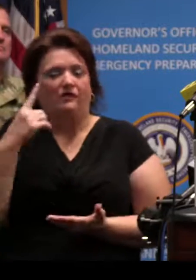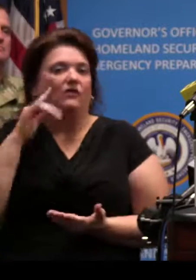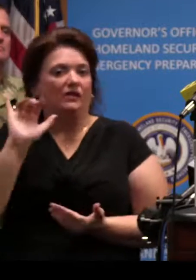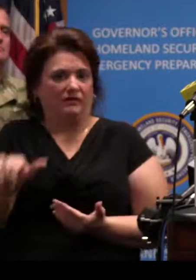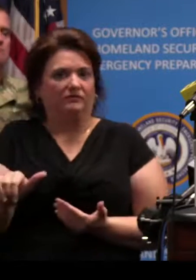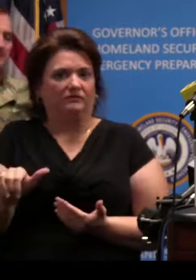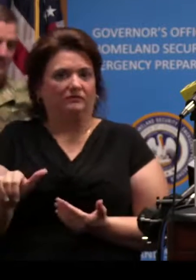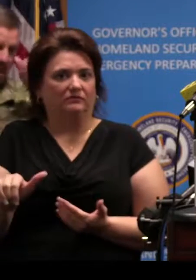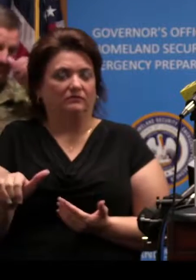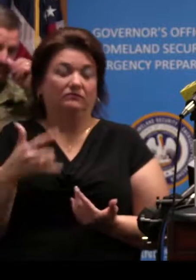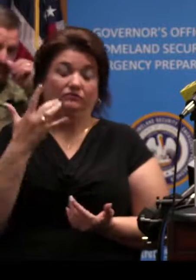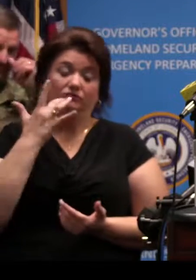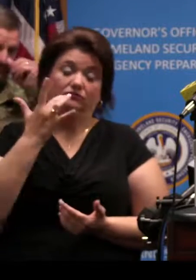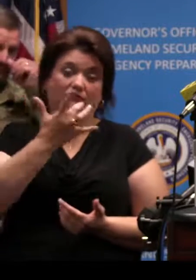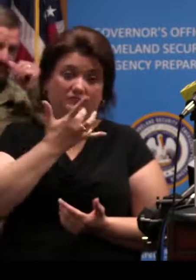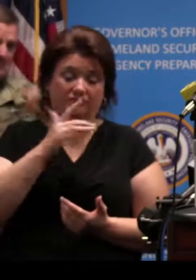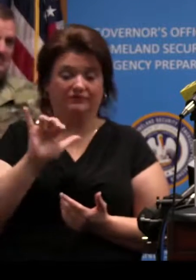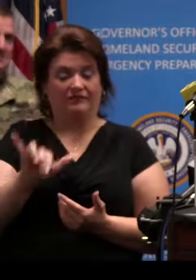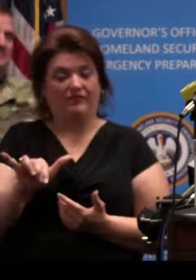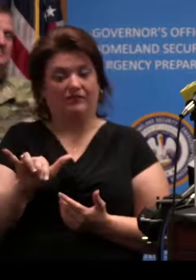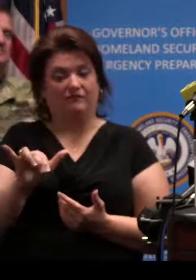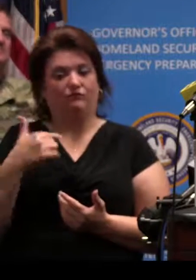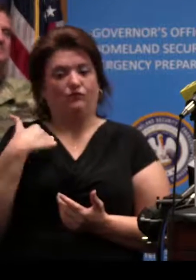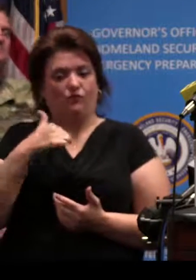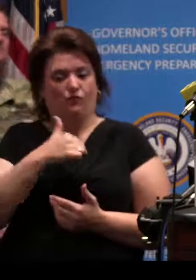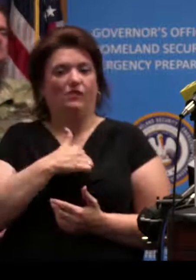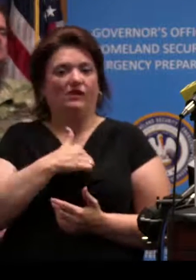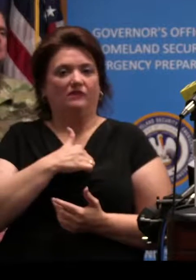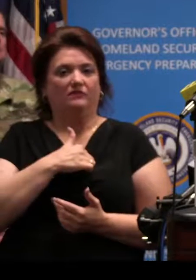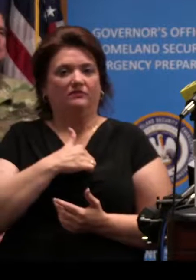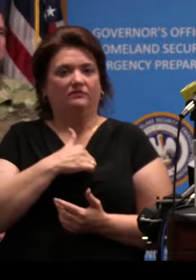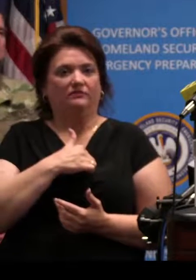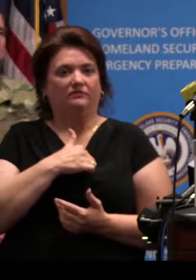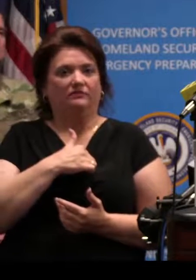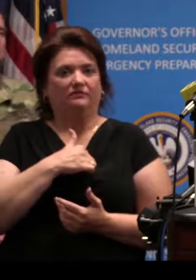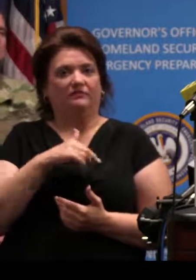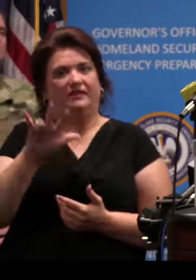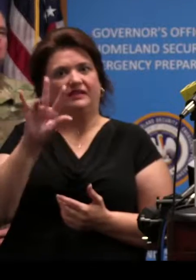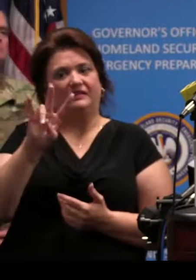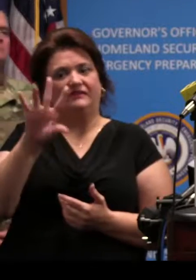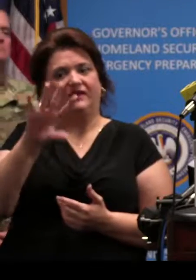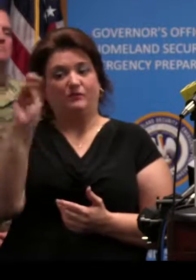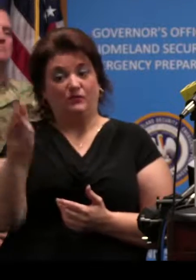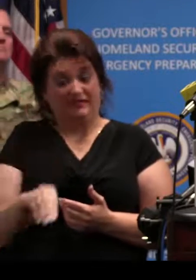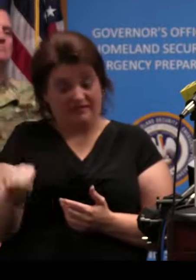fortunate that we looks like we will be able to get 75% of that reimbursed to us